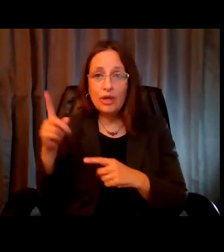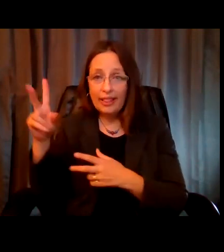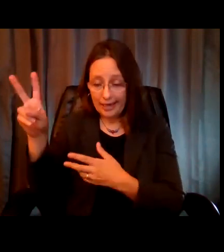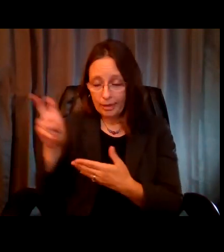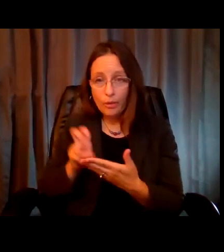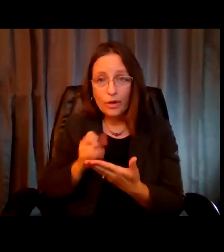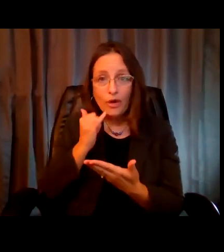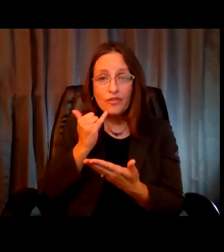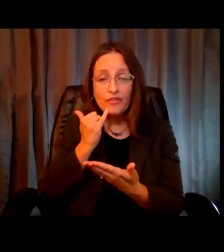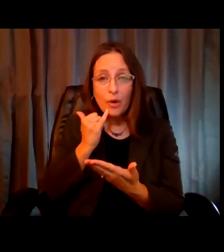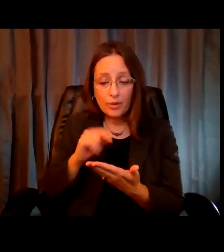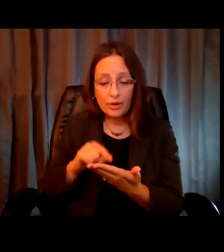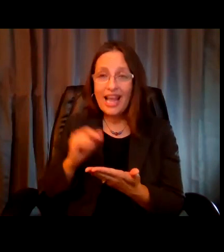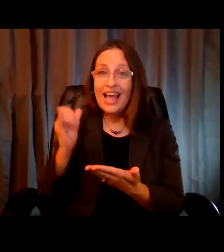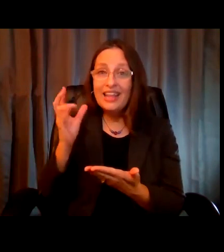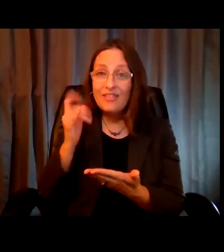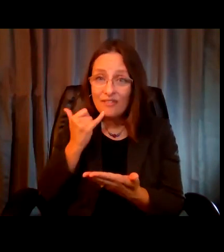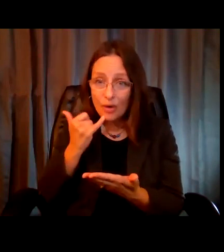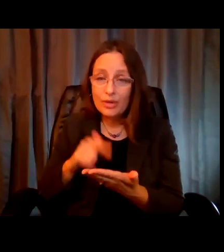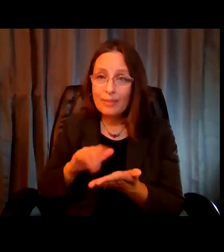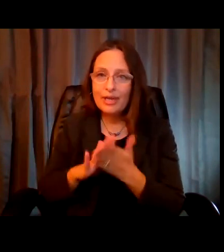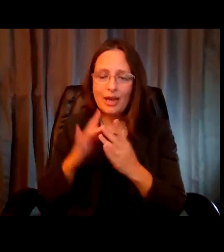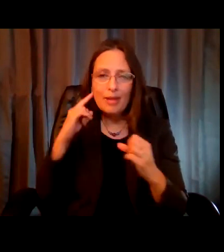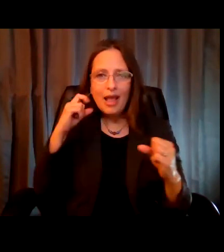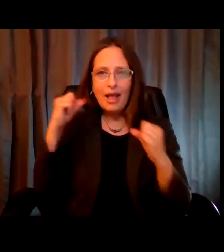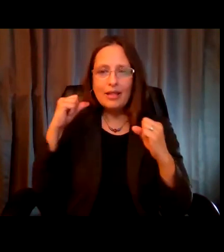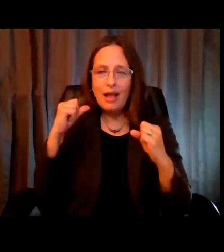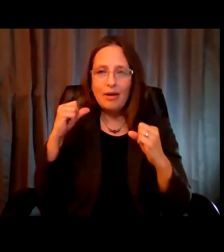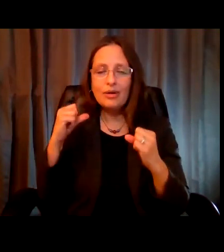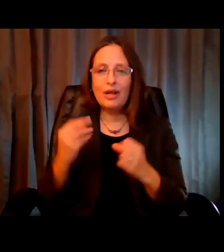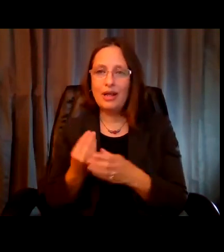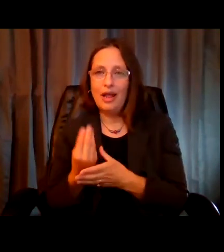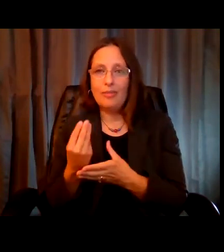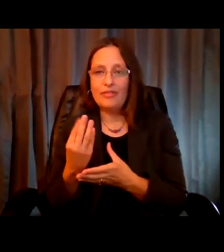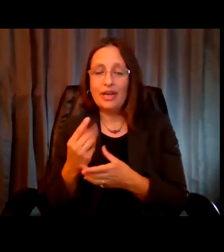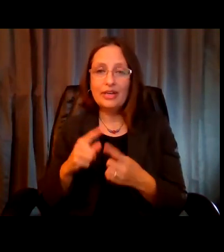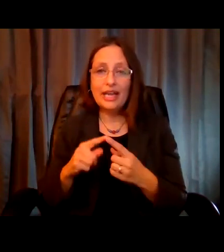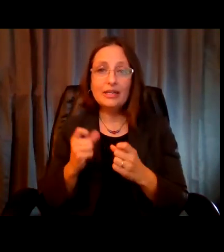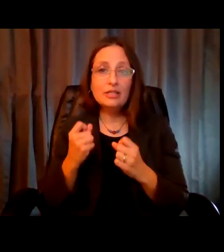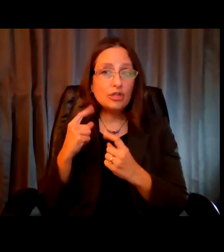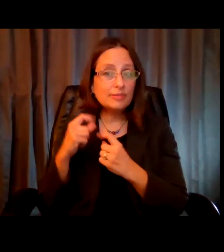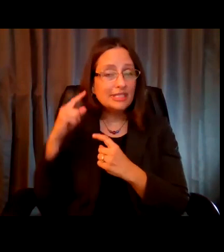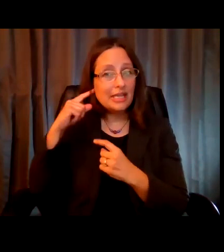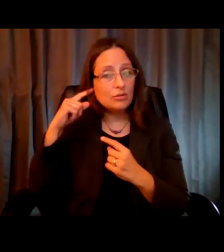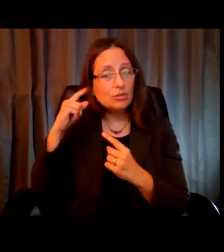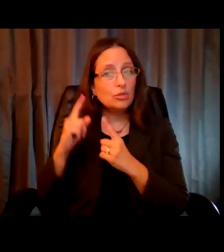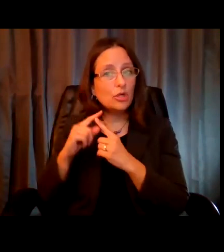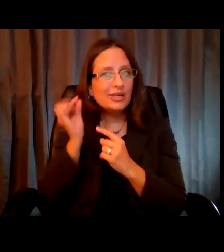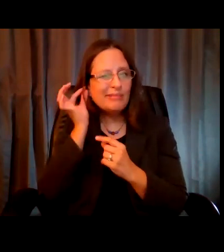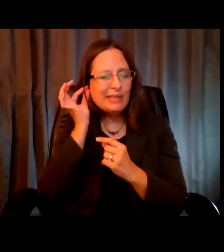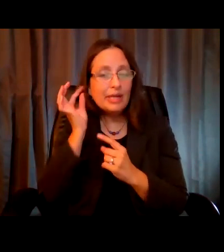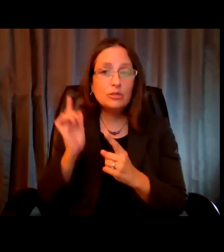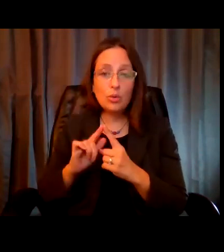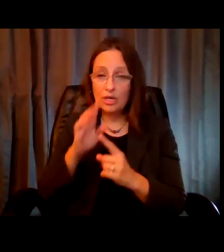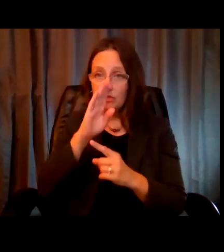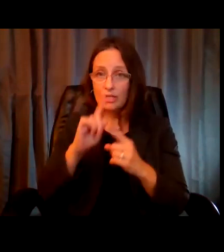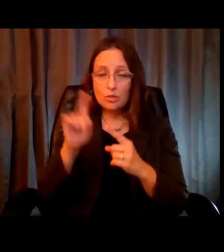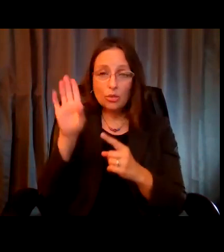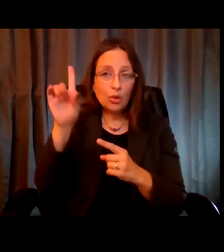be difficult for you to see the doctor's face. And hear him. So uexplained my needs and they said,